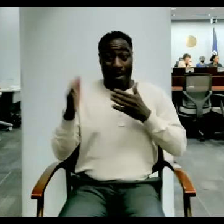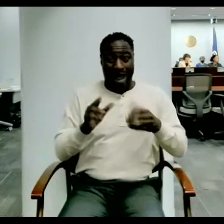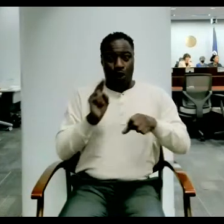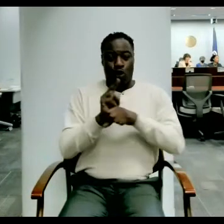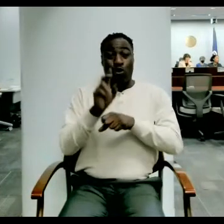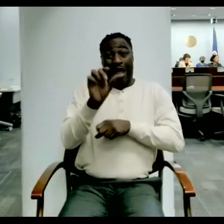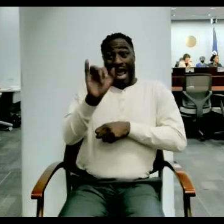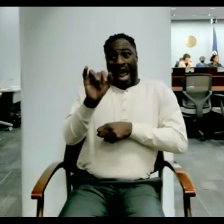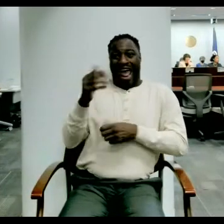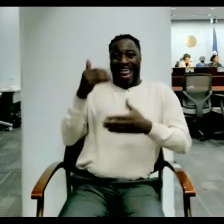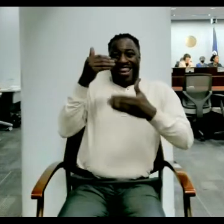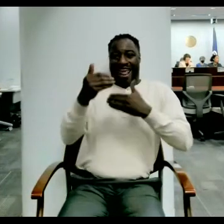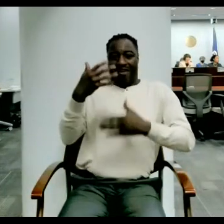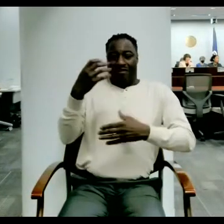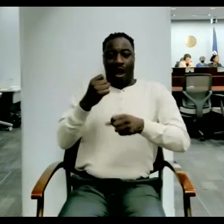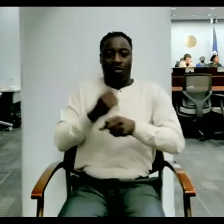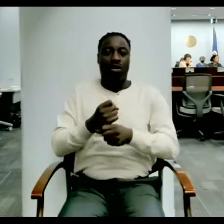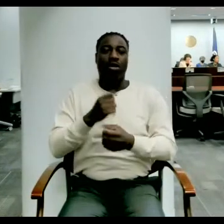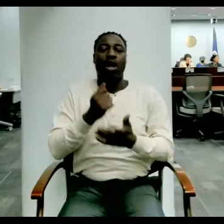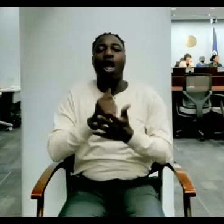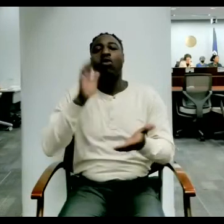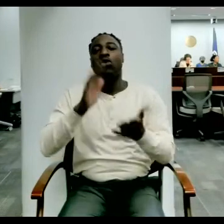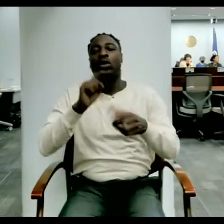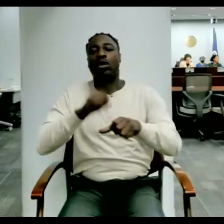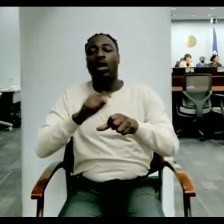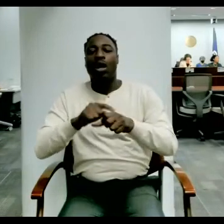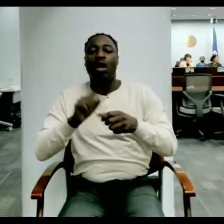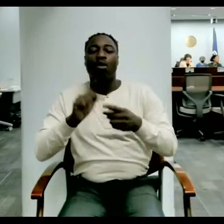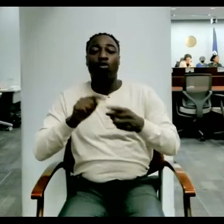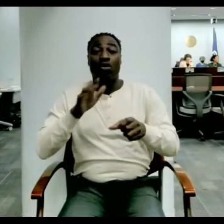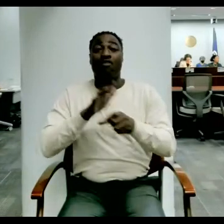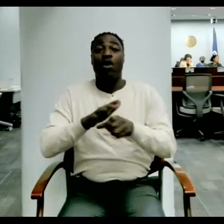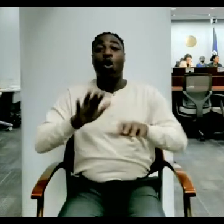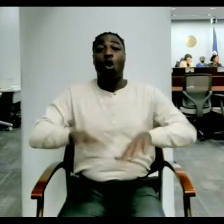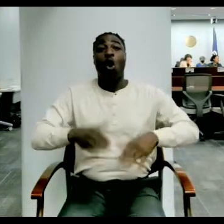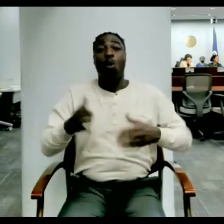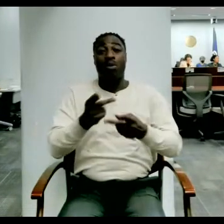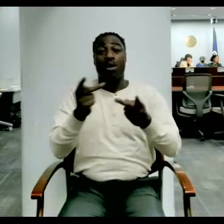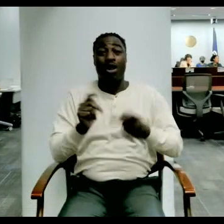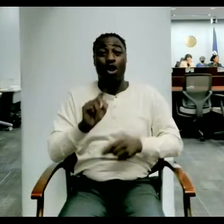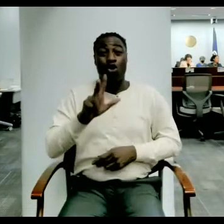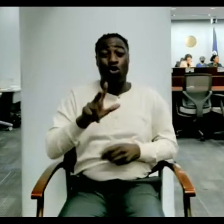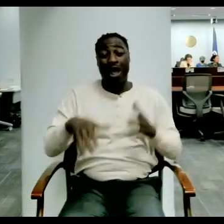AI helps to reduce the time it takes to fulfill open positions; nearly three in five organizations